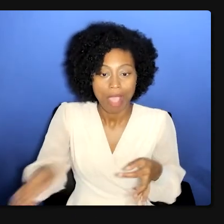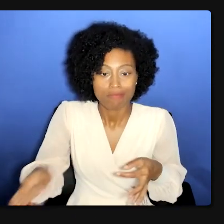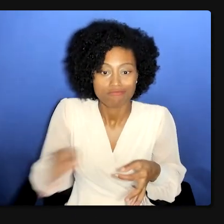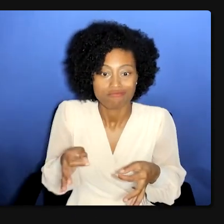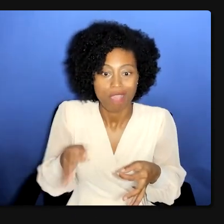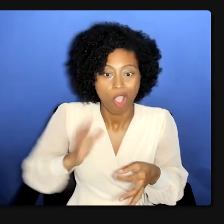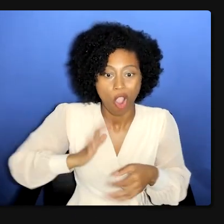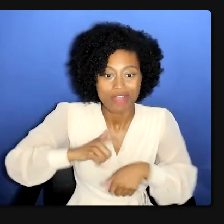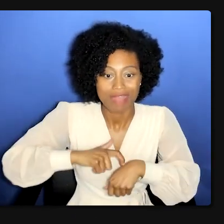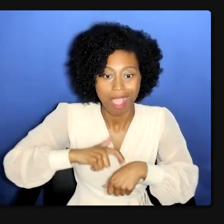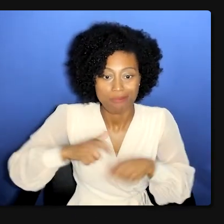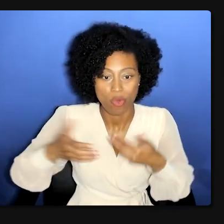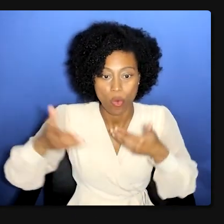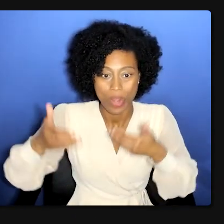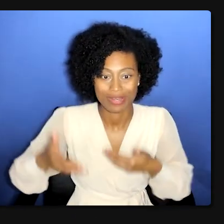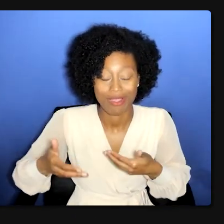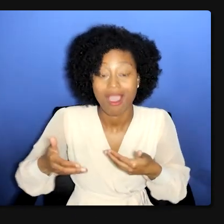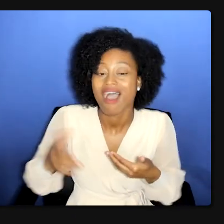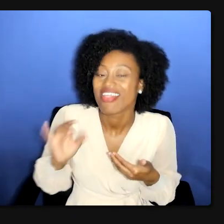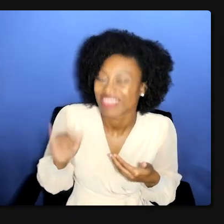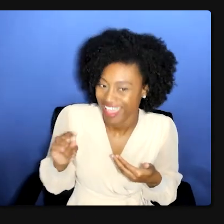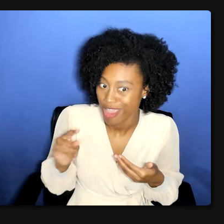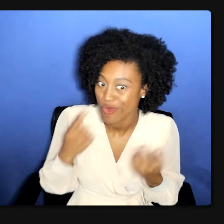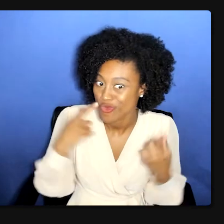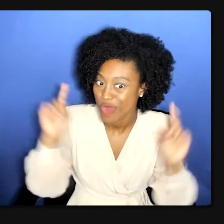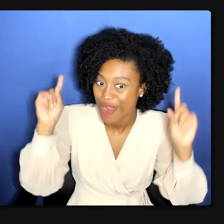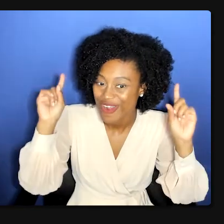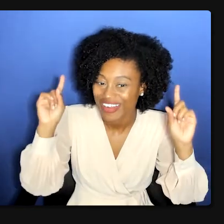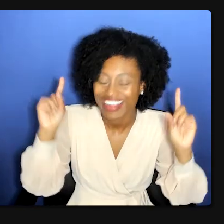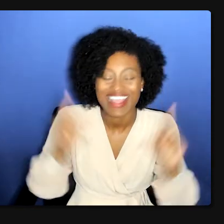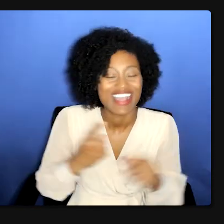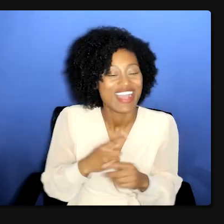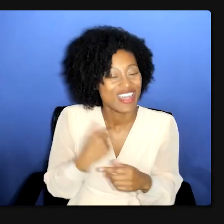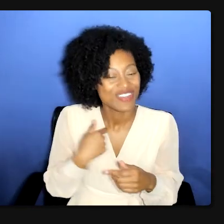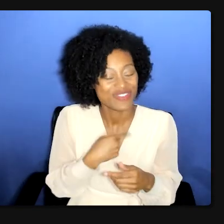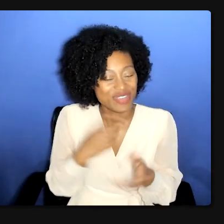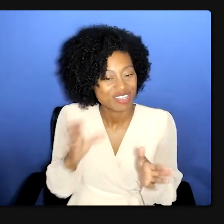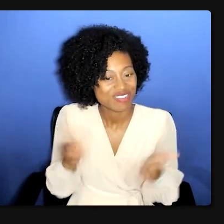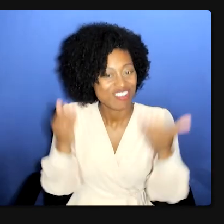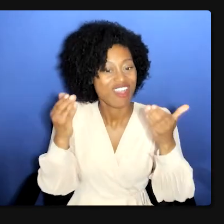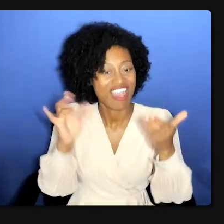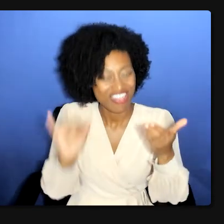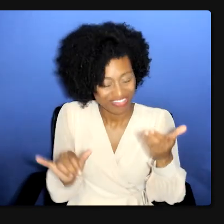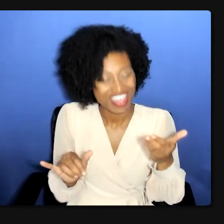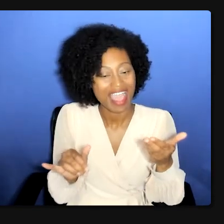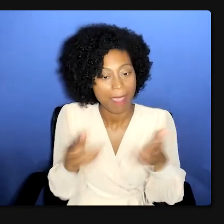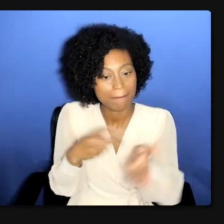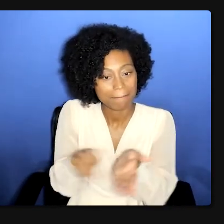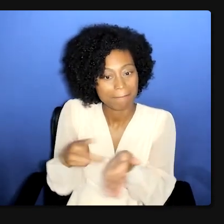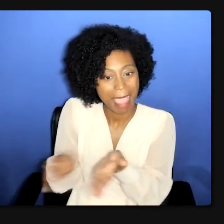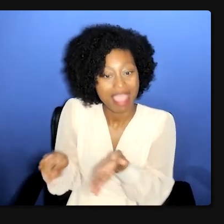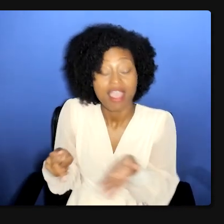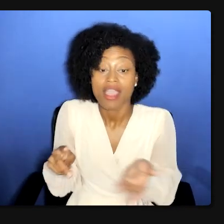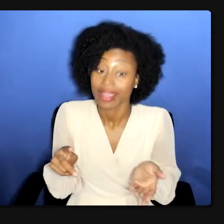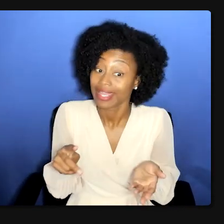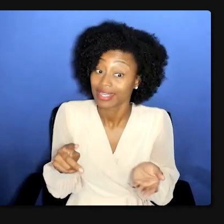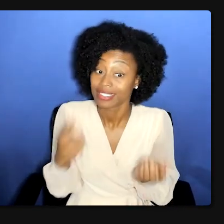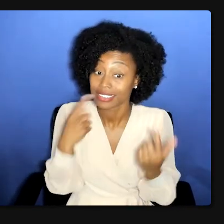We drove, we succeeded in driving a higher conversion with the test variant and we succeeded in driving higher payer conversion.